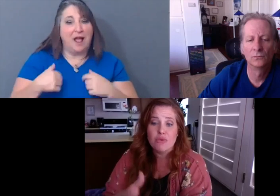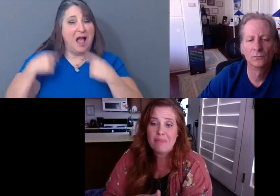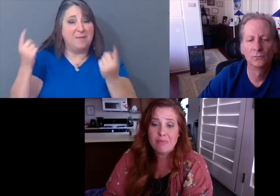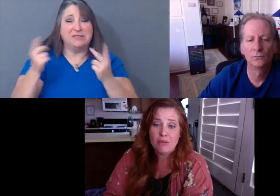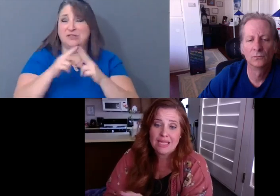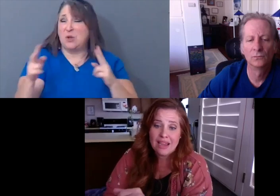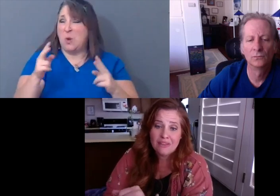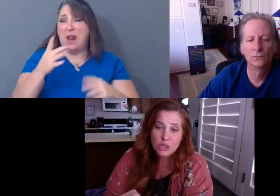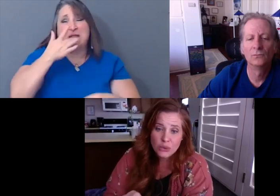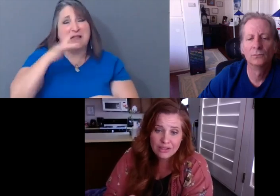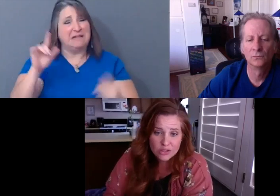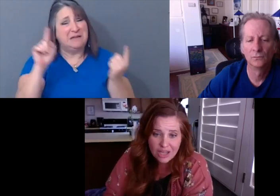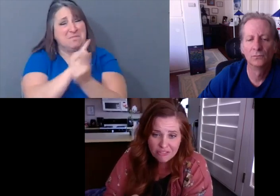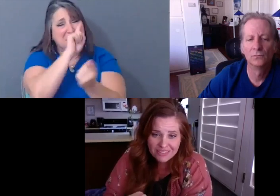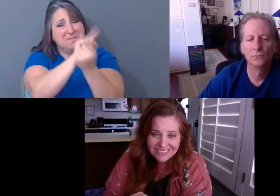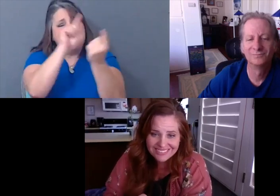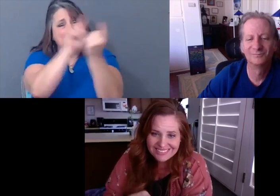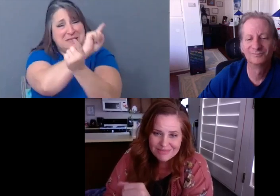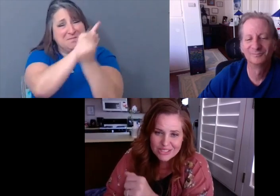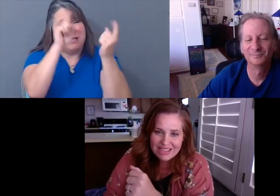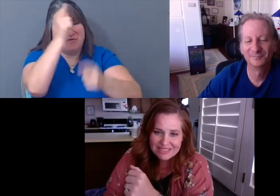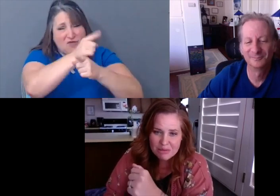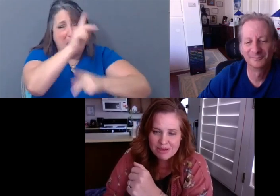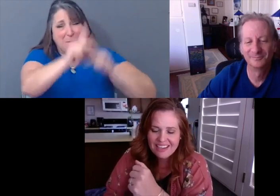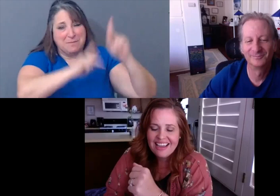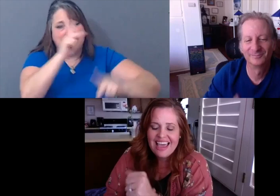the right people in my life, including yourself, Mr. David Zimmerman.